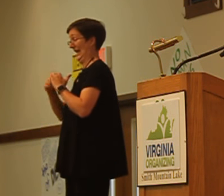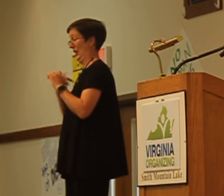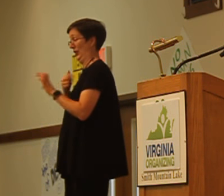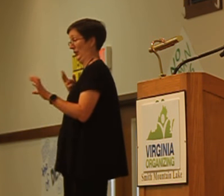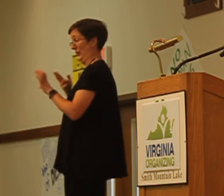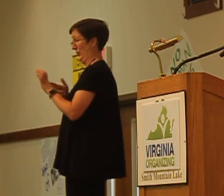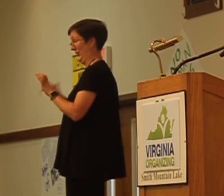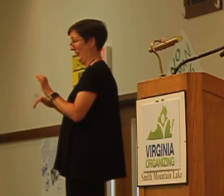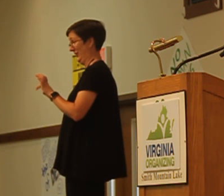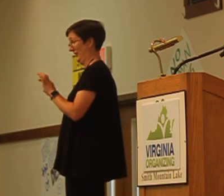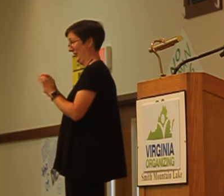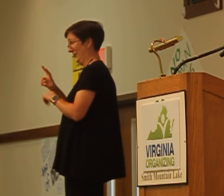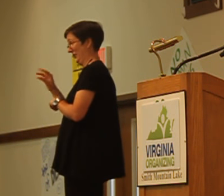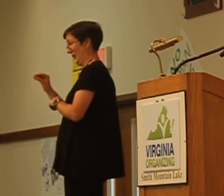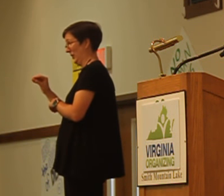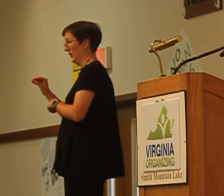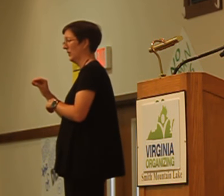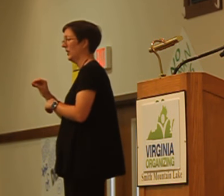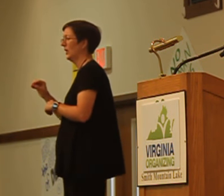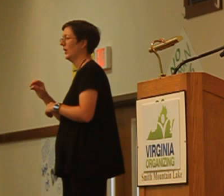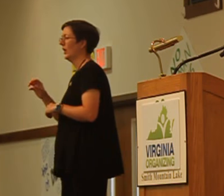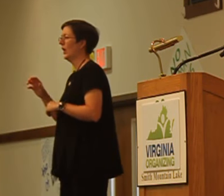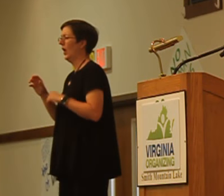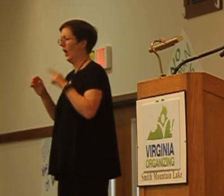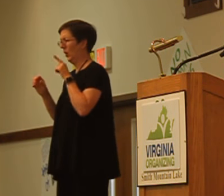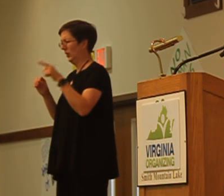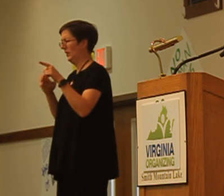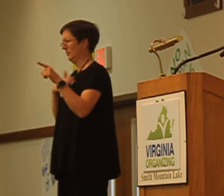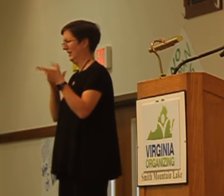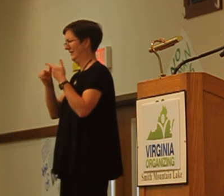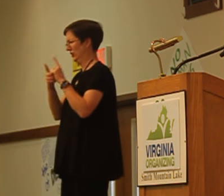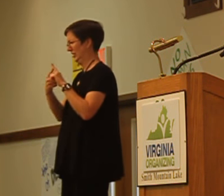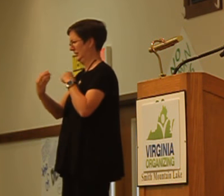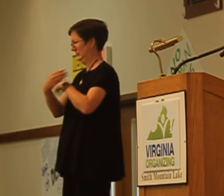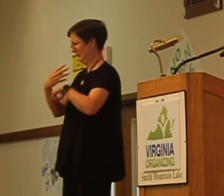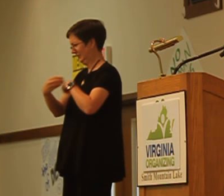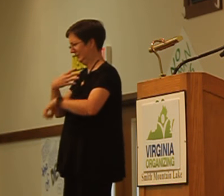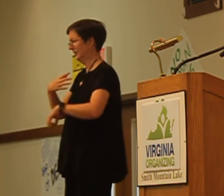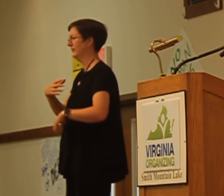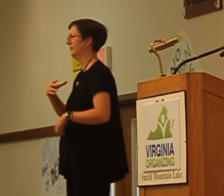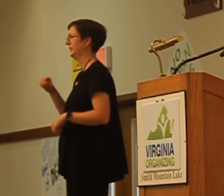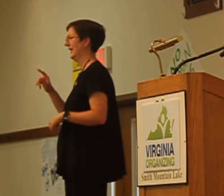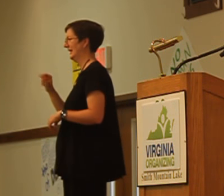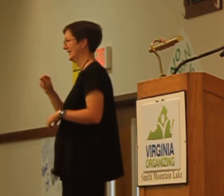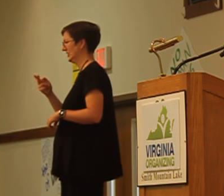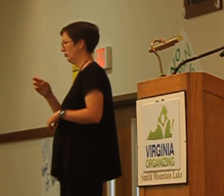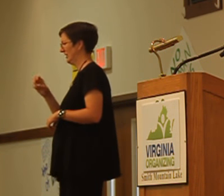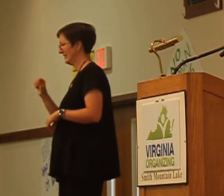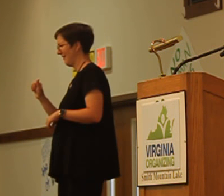introduced by Sheila Carter, and guided by Teresa Stanley, Debra Grant and Tuere Brown.